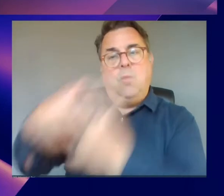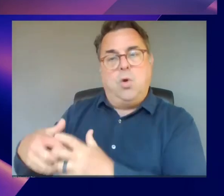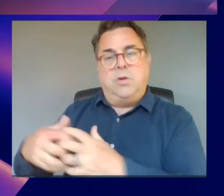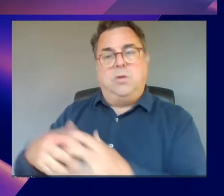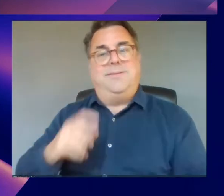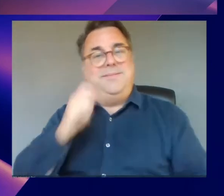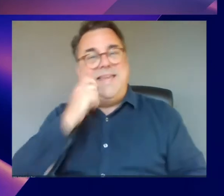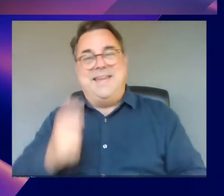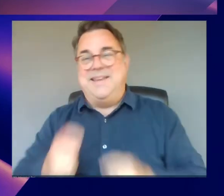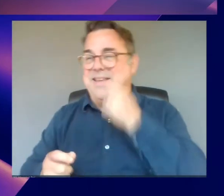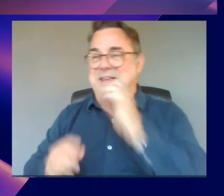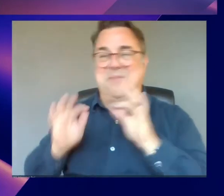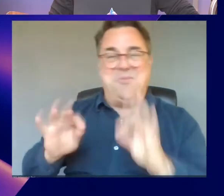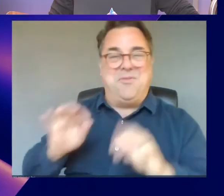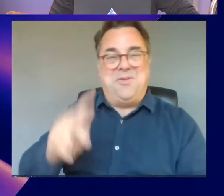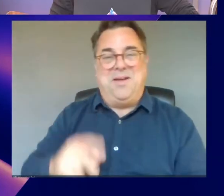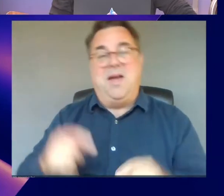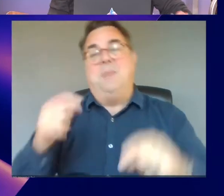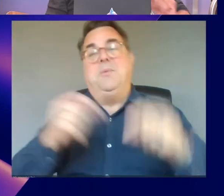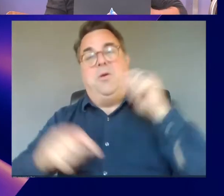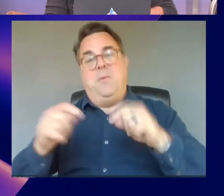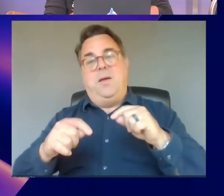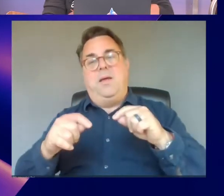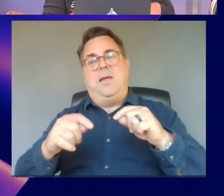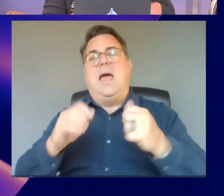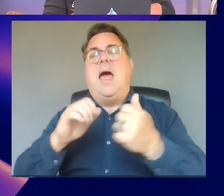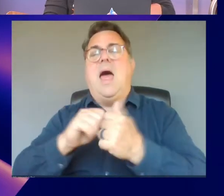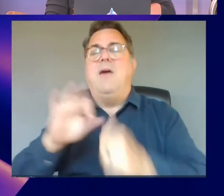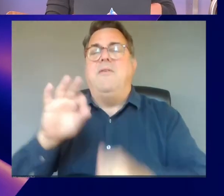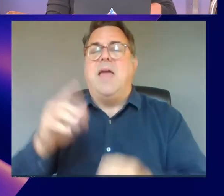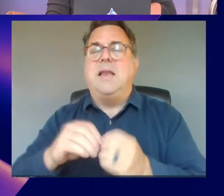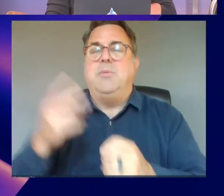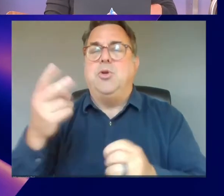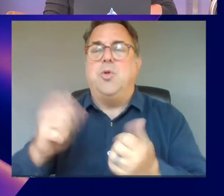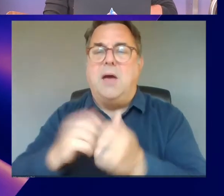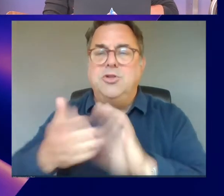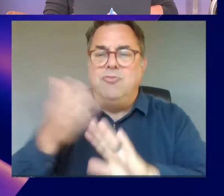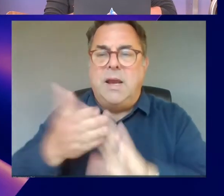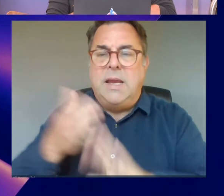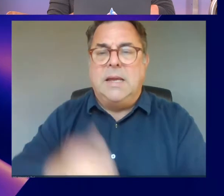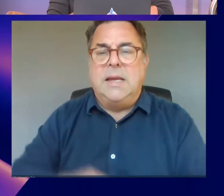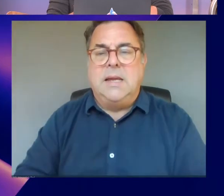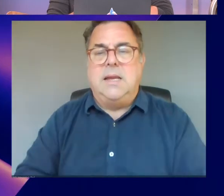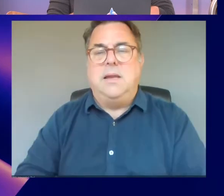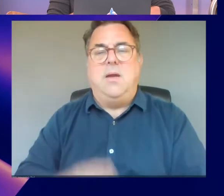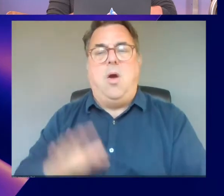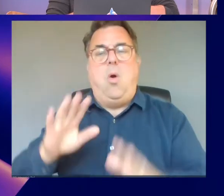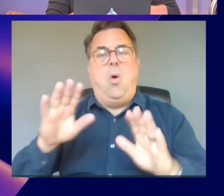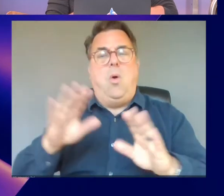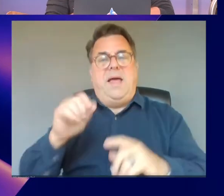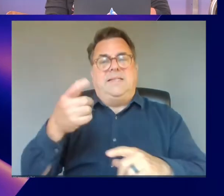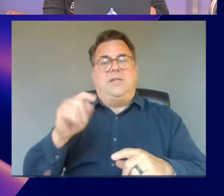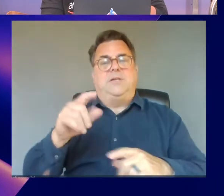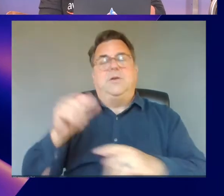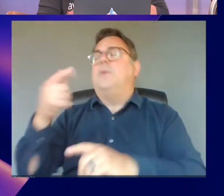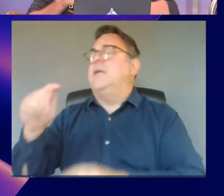Perfect. Okay, I'm gonna go back to Extensions. So how is Flag 2? Let's find out more about Flag 2, or no, you're gonna go to Extensions. I'm gonna move on to extensions. Yeah, if that's okay.